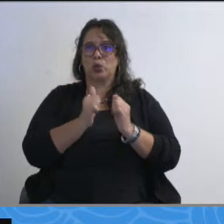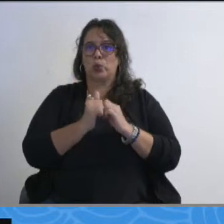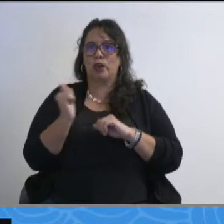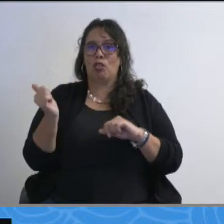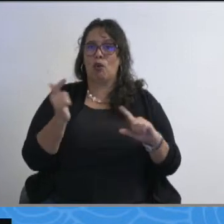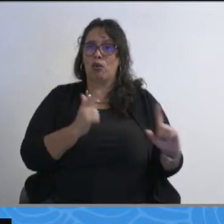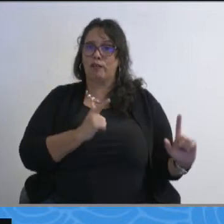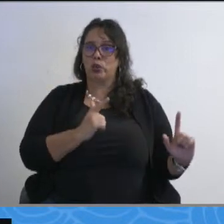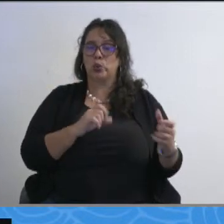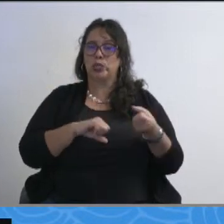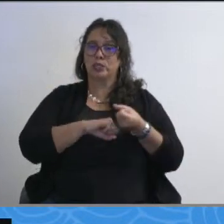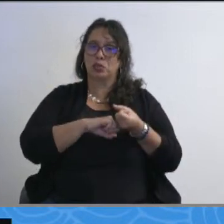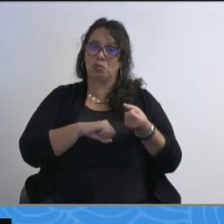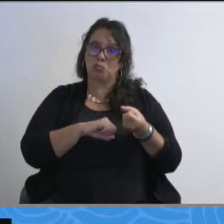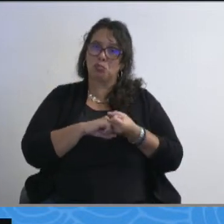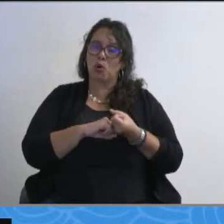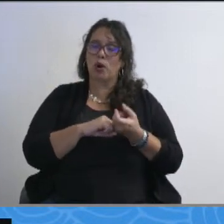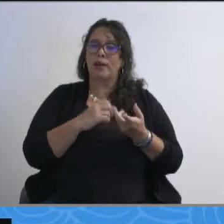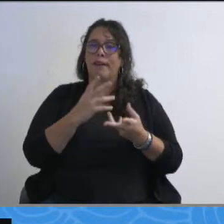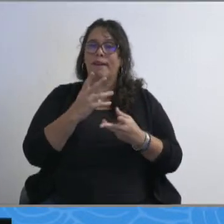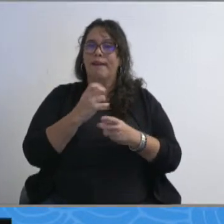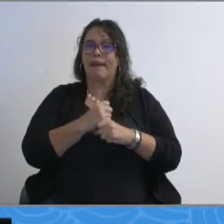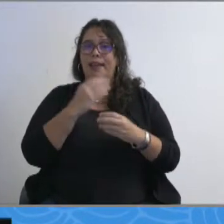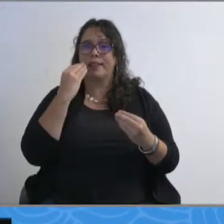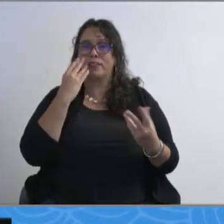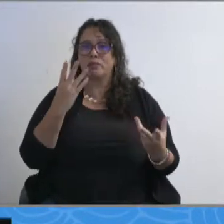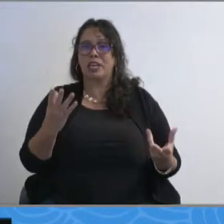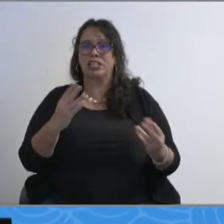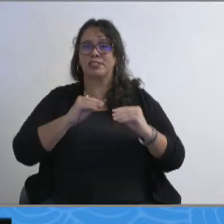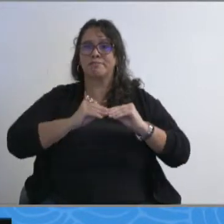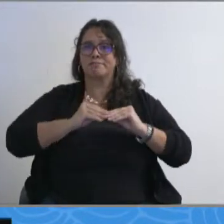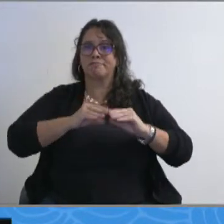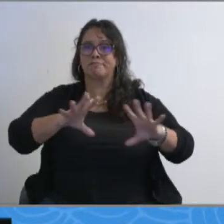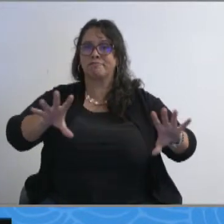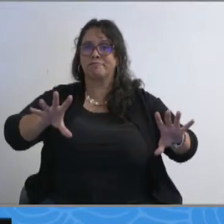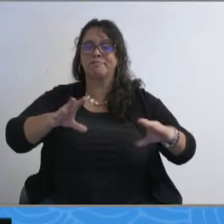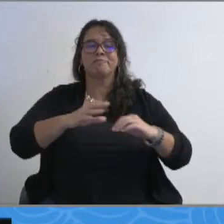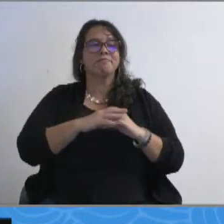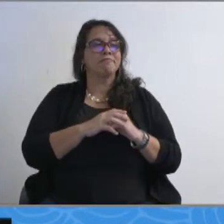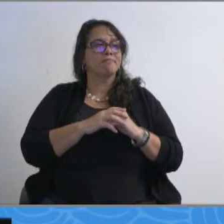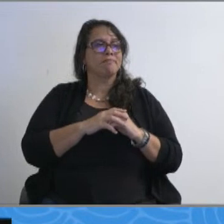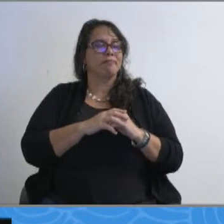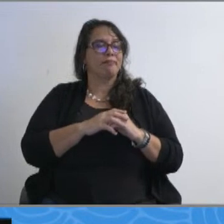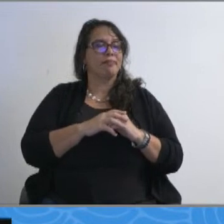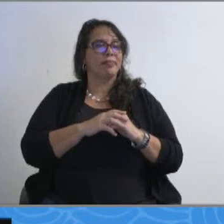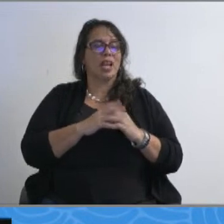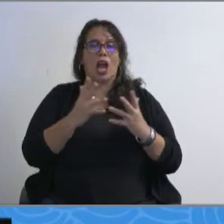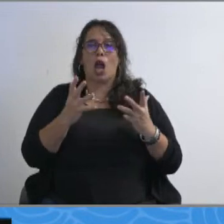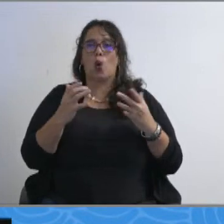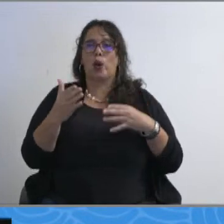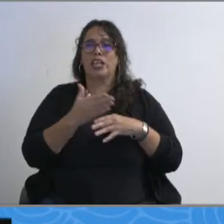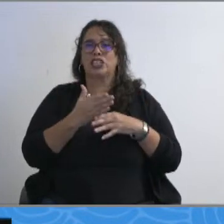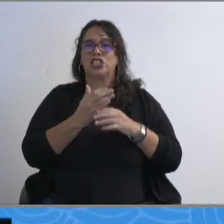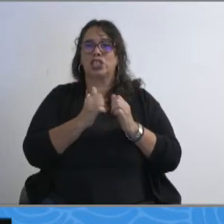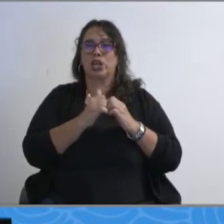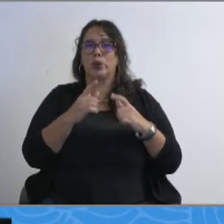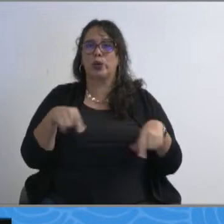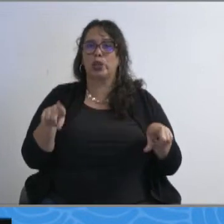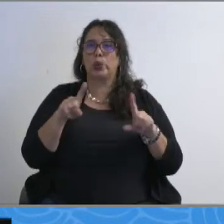in support of getting this information to you. And so, what I wanna share with you is just a little bit of information